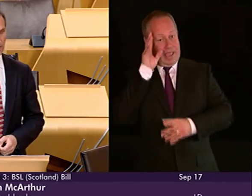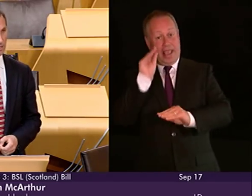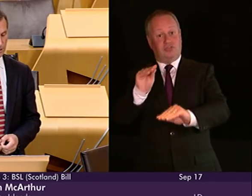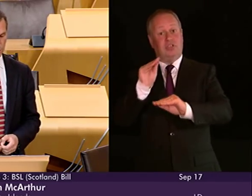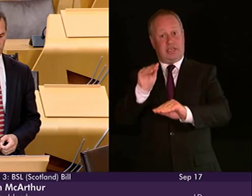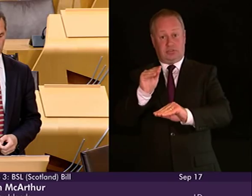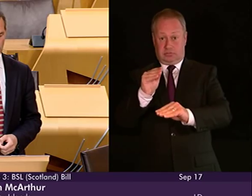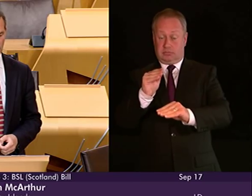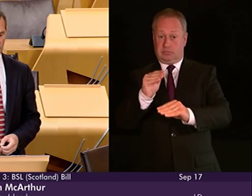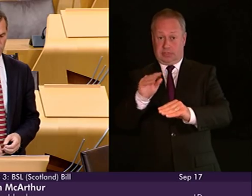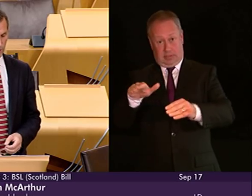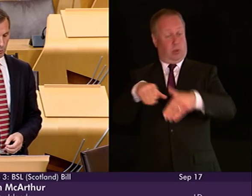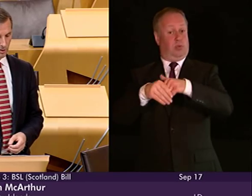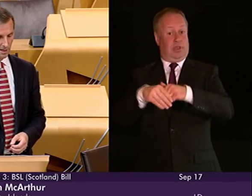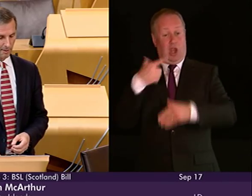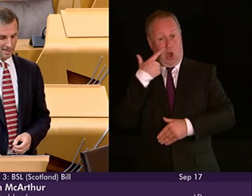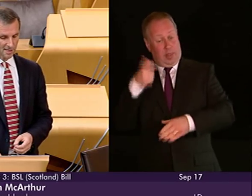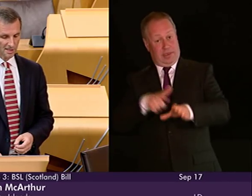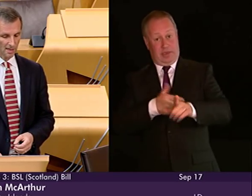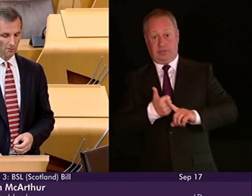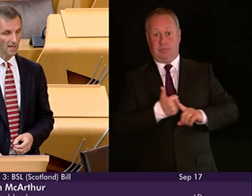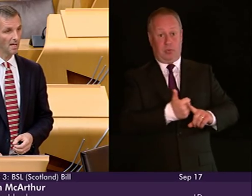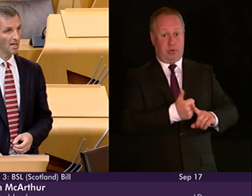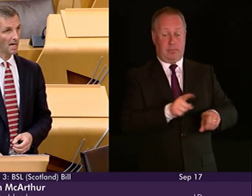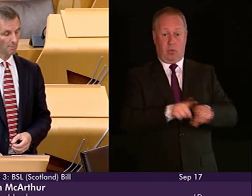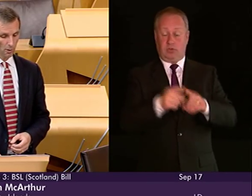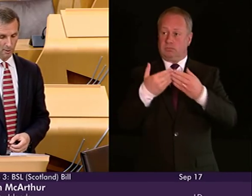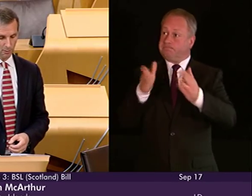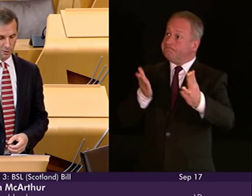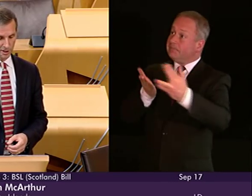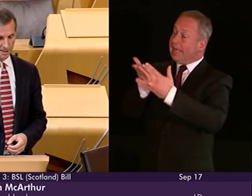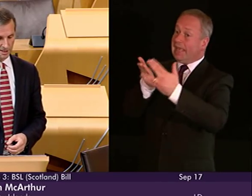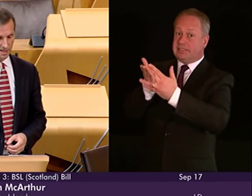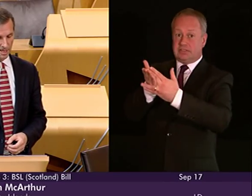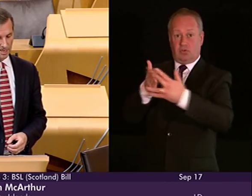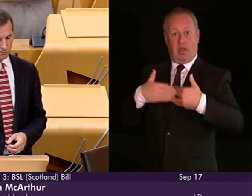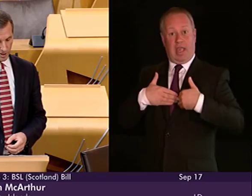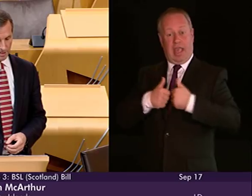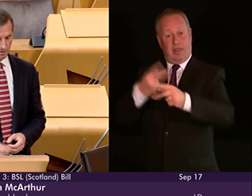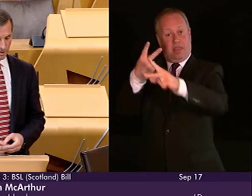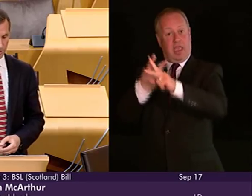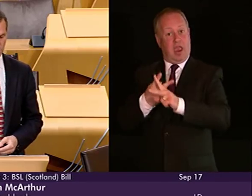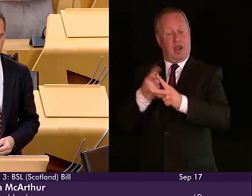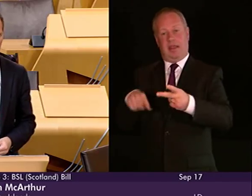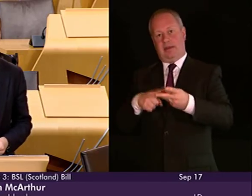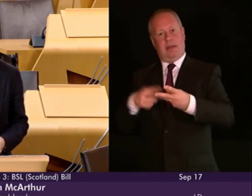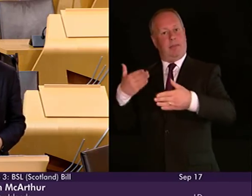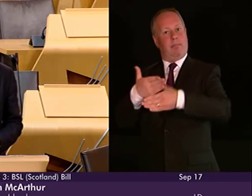including early years support, as well as opening up access to healthcare and employment opportunities. It is right that ministers will be required